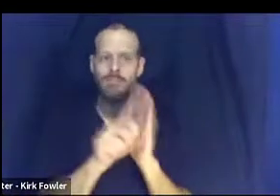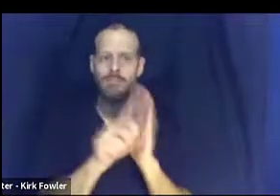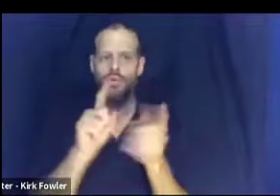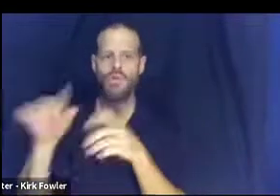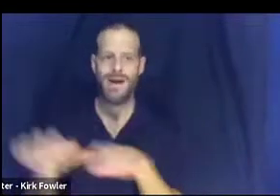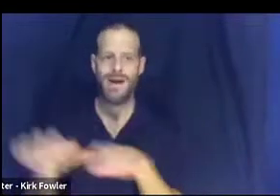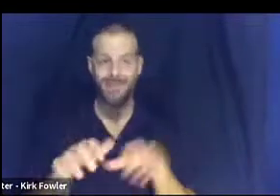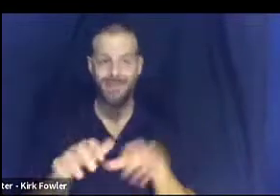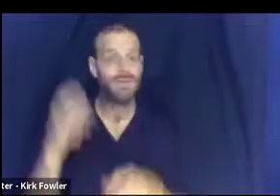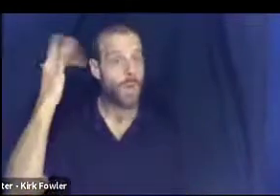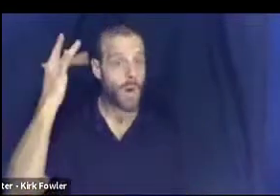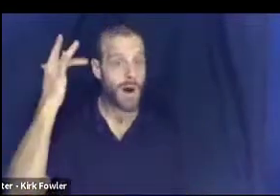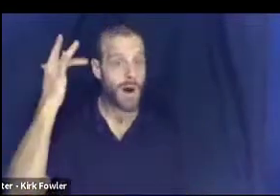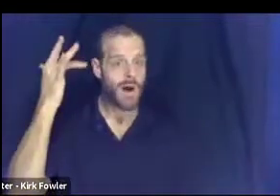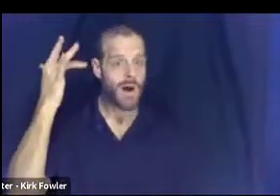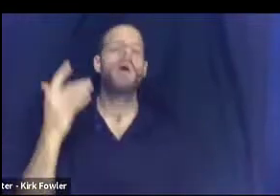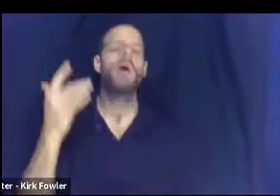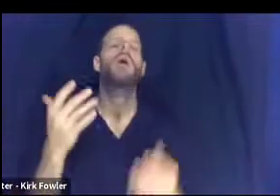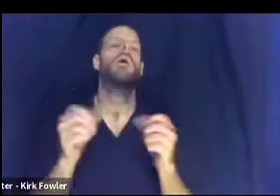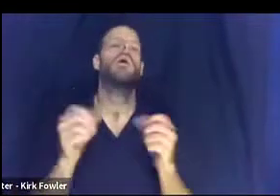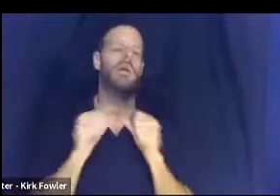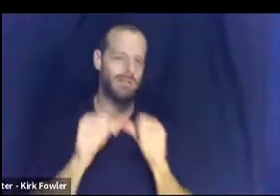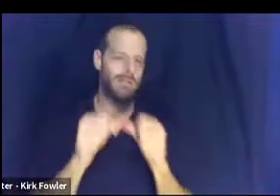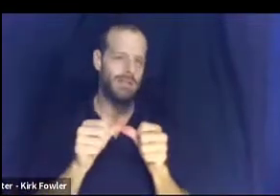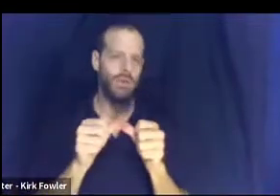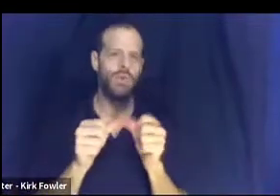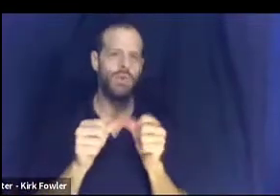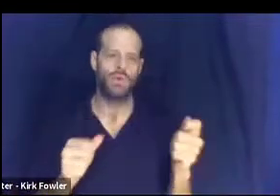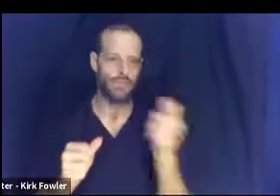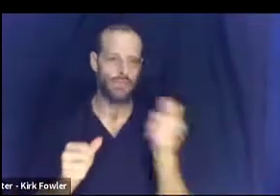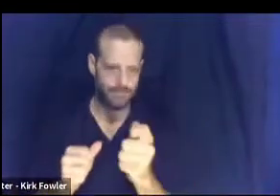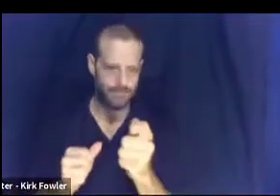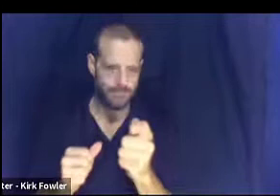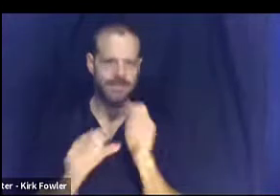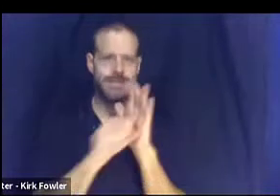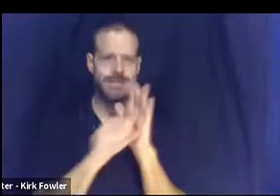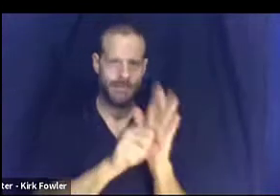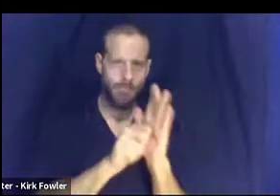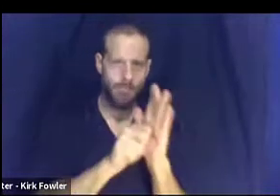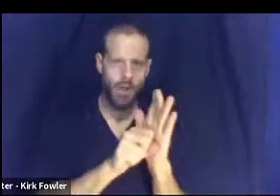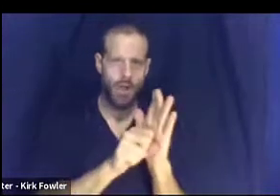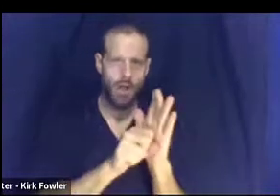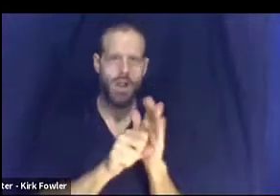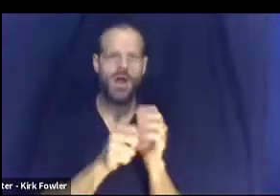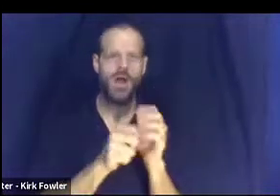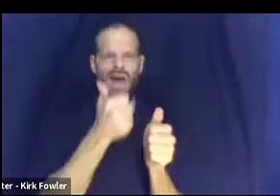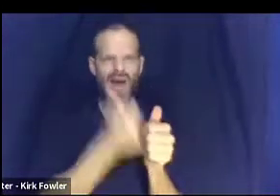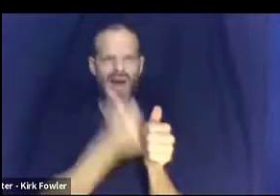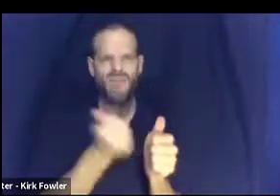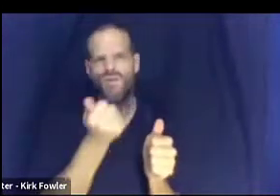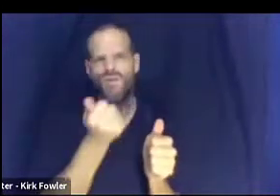is that you wanna continue to reintroduce and refer to the symbol every few minutes during the activity.